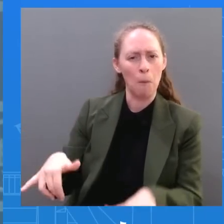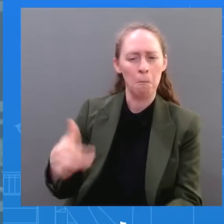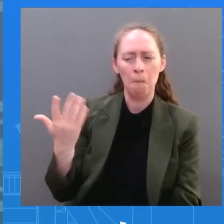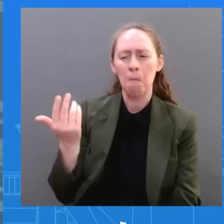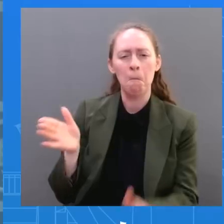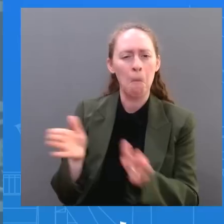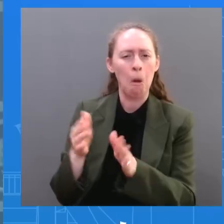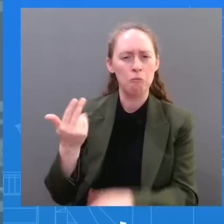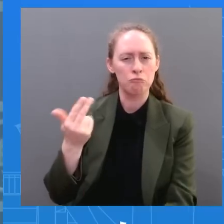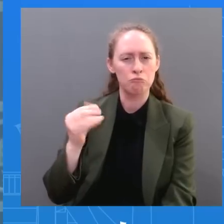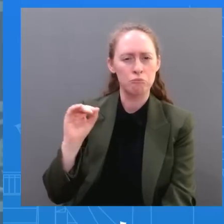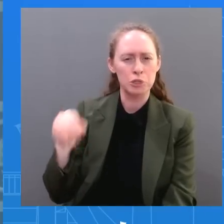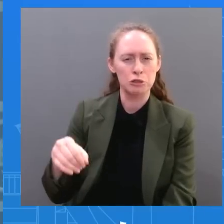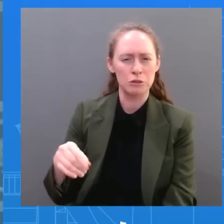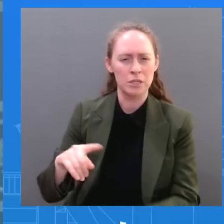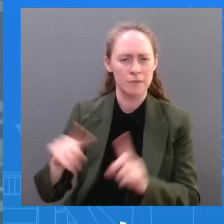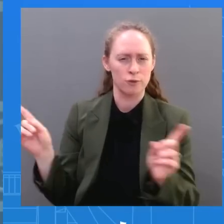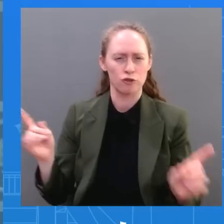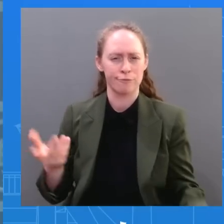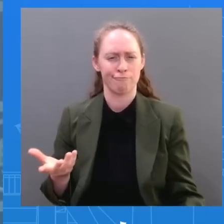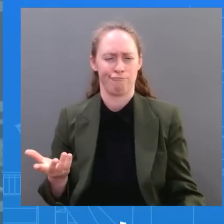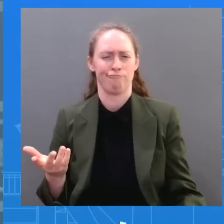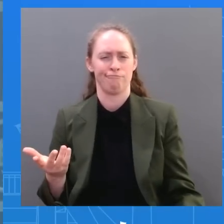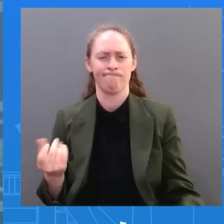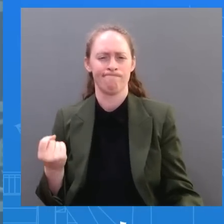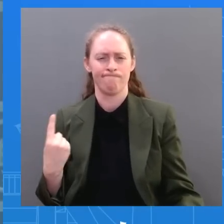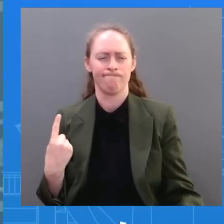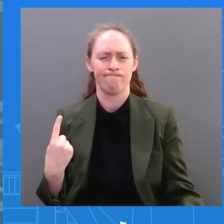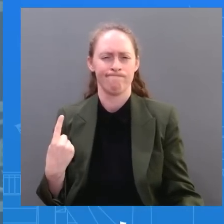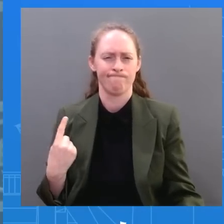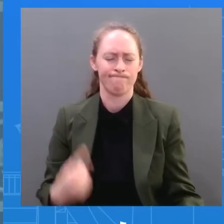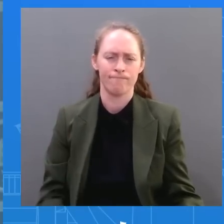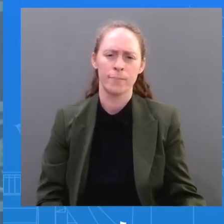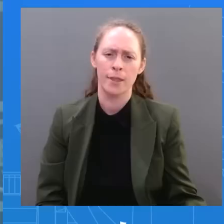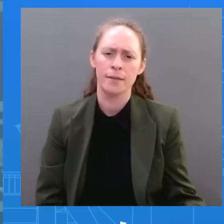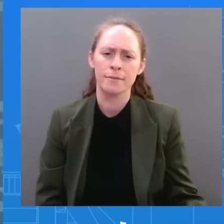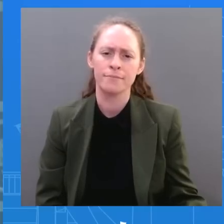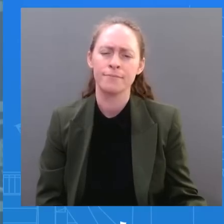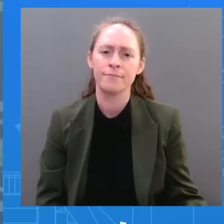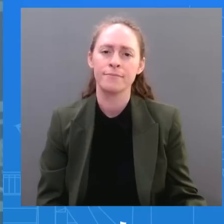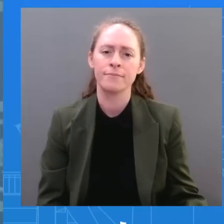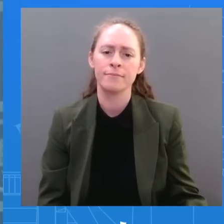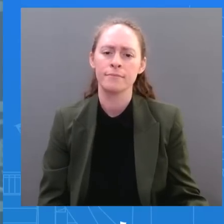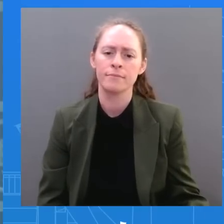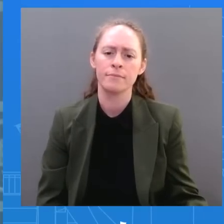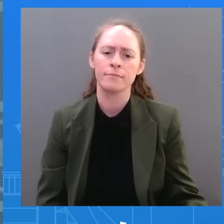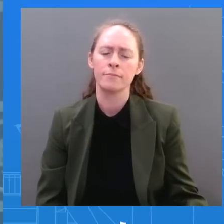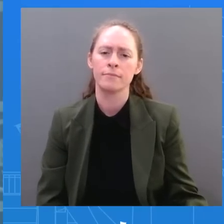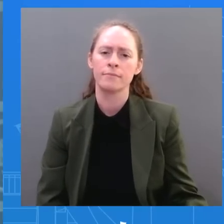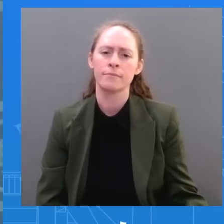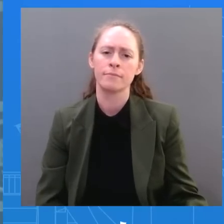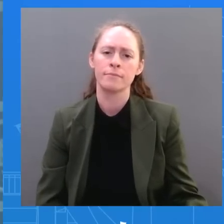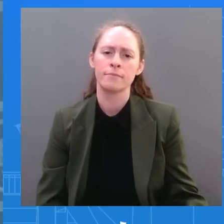And meanwhile, those same retailers are profiting; their profit have gone up about 40 cents --